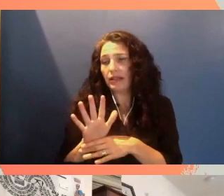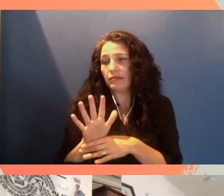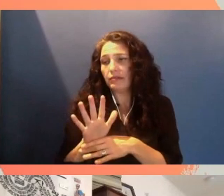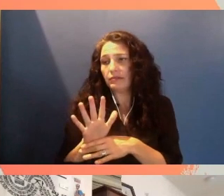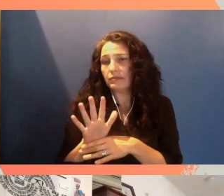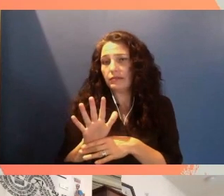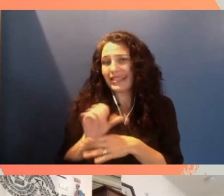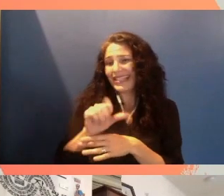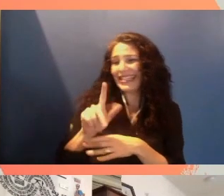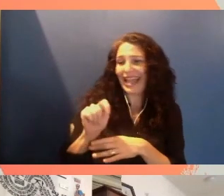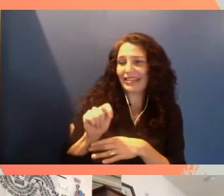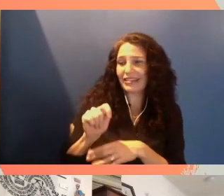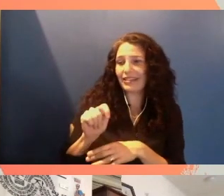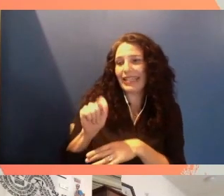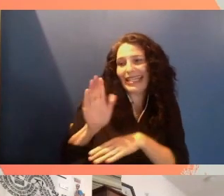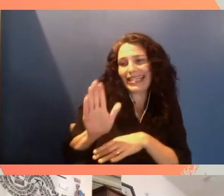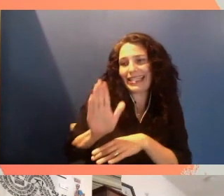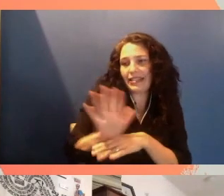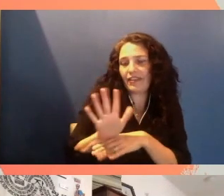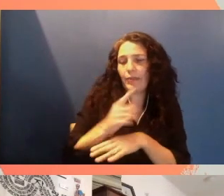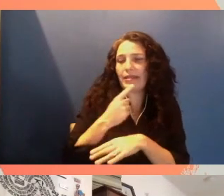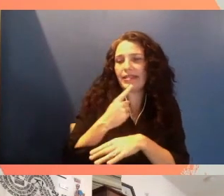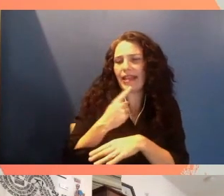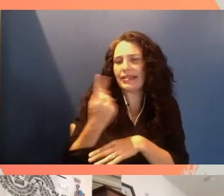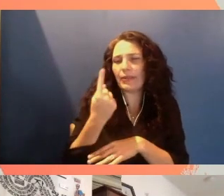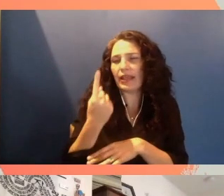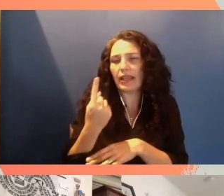I can only choose to fight for us, it's my only choice.